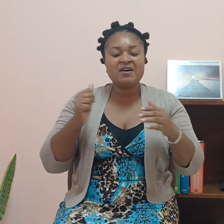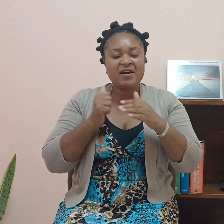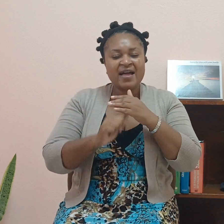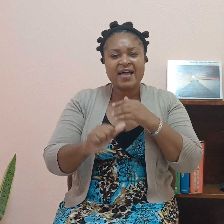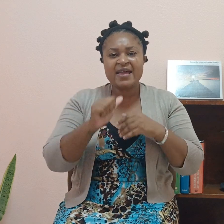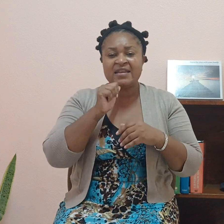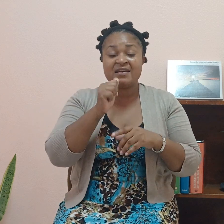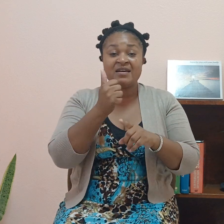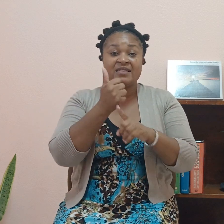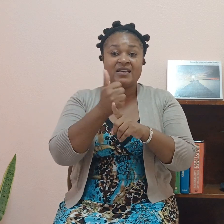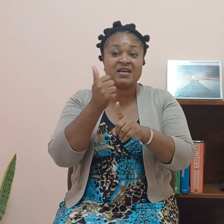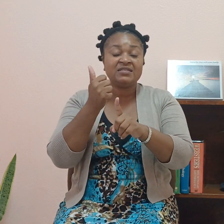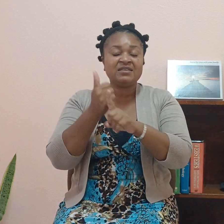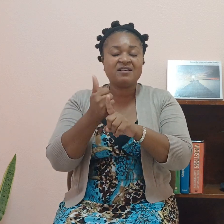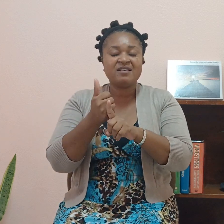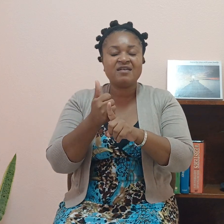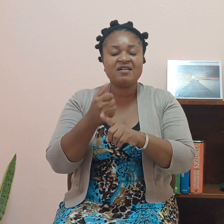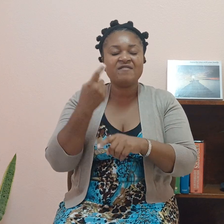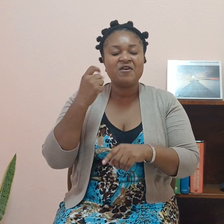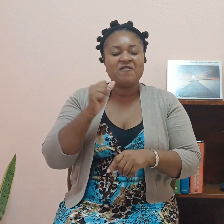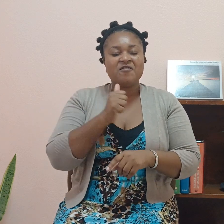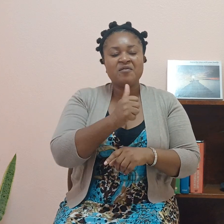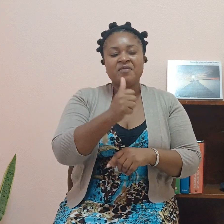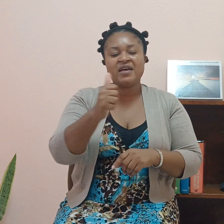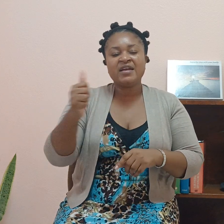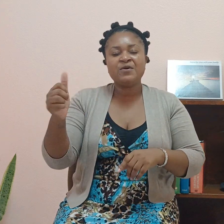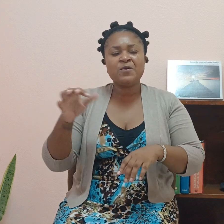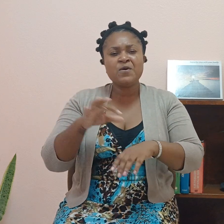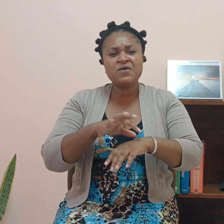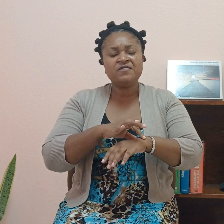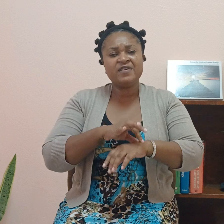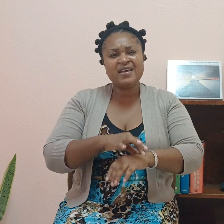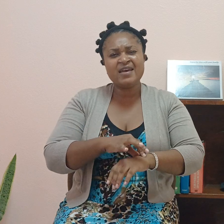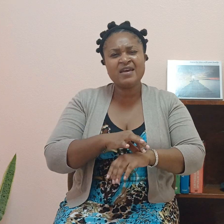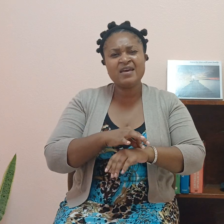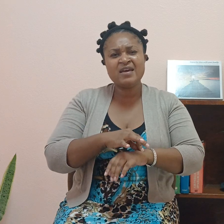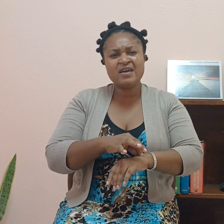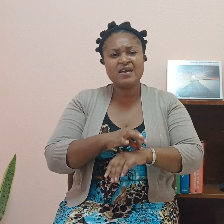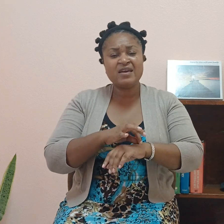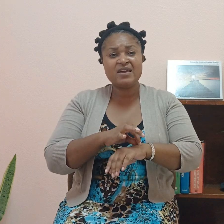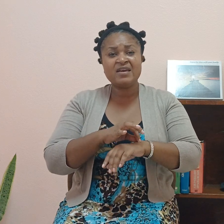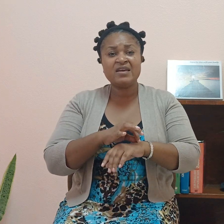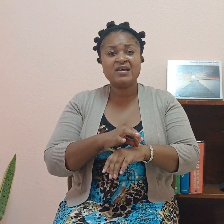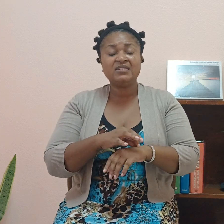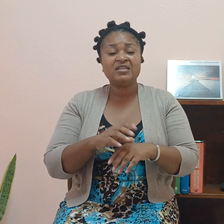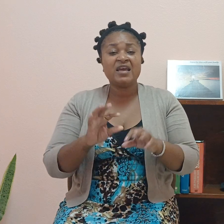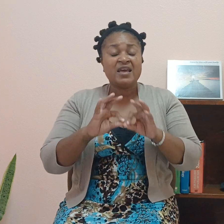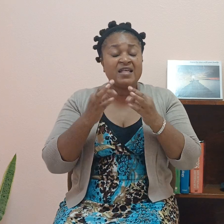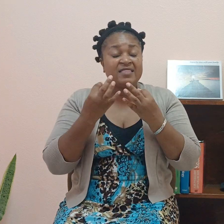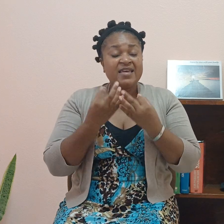thou hide not thyself from thine own flesh?